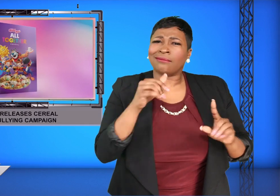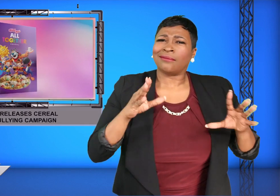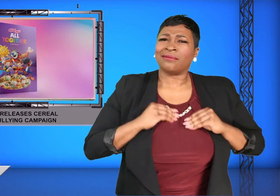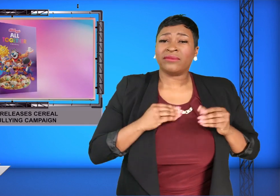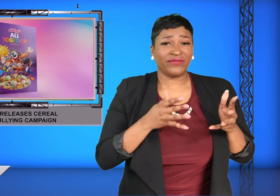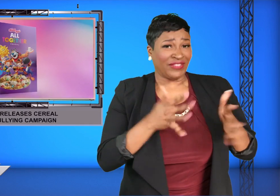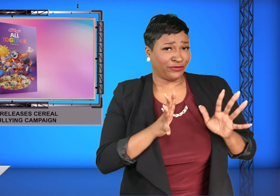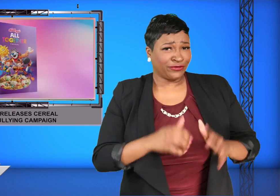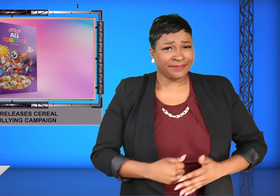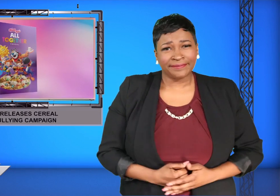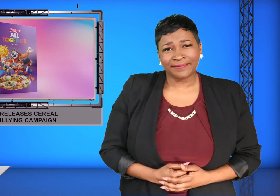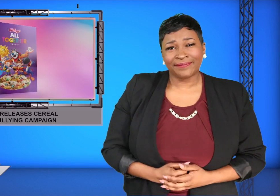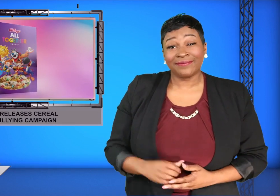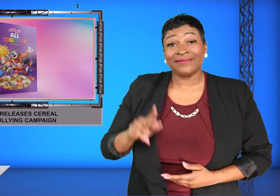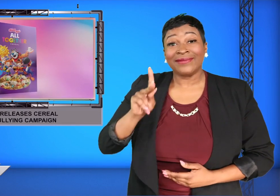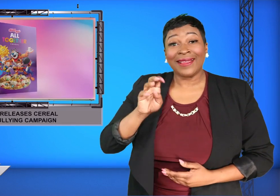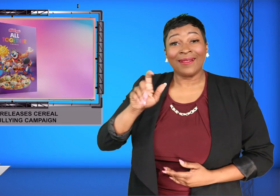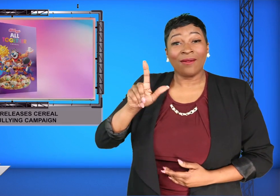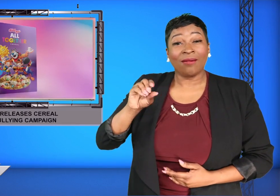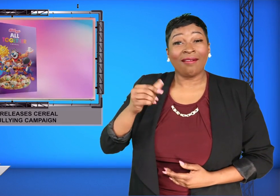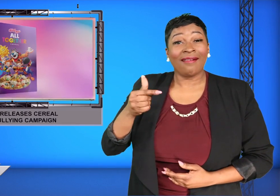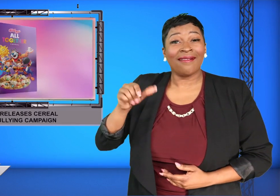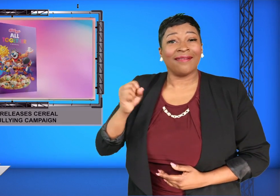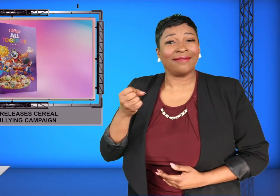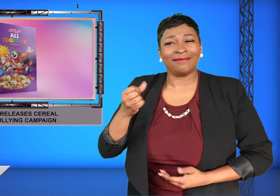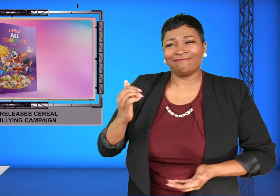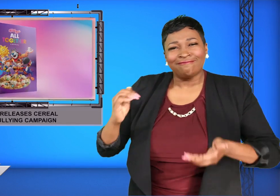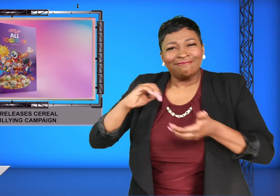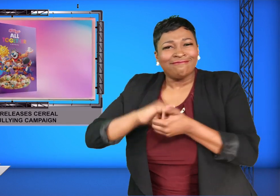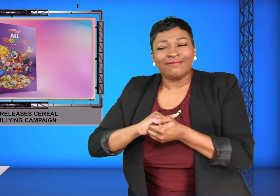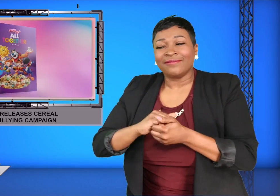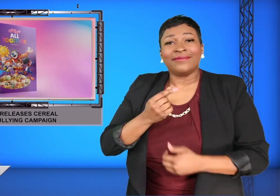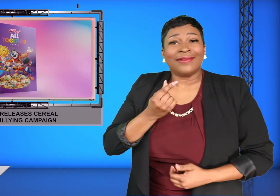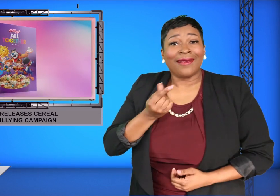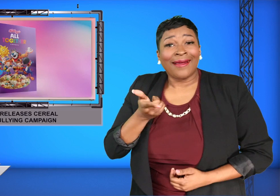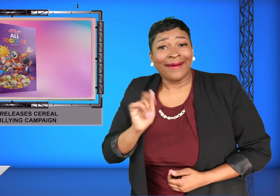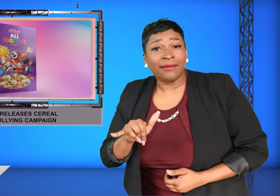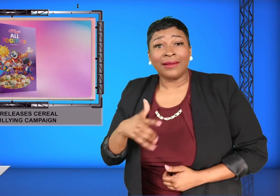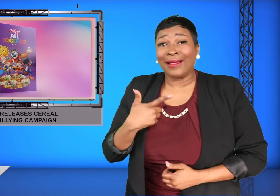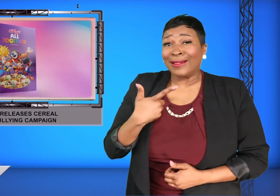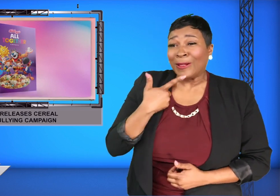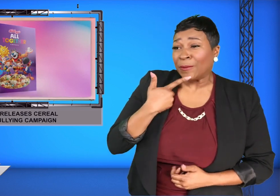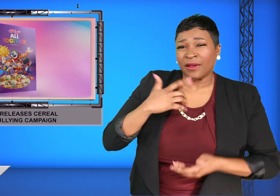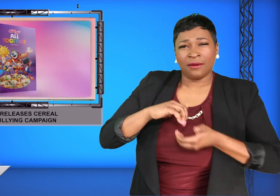Kellogg's partnered with the Gay and Lesbian Alliance Against Defamation for it and plans